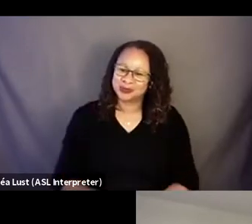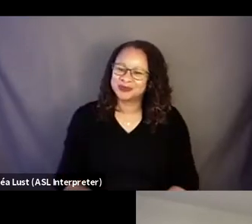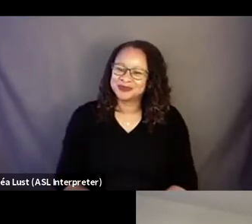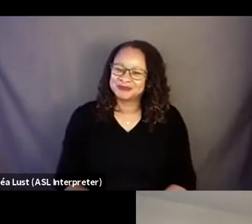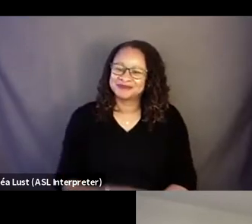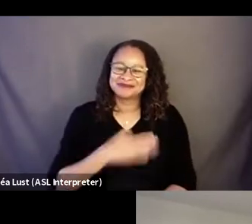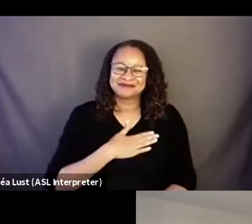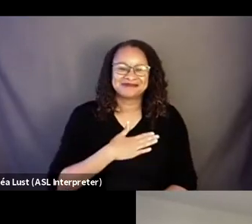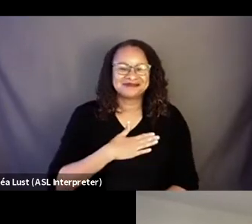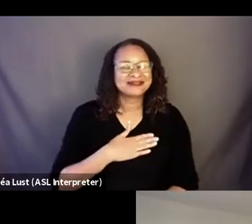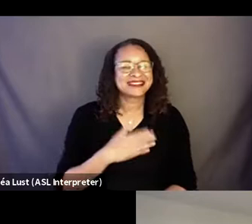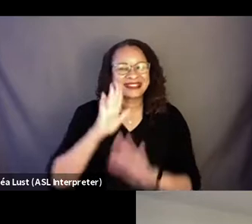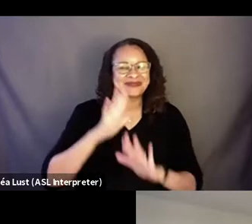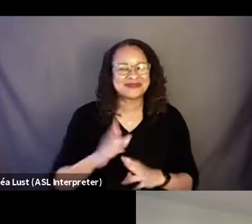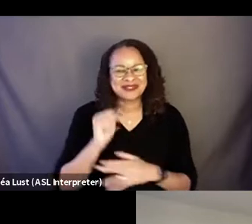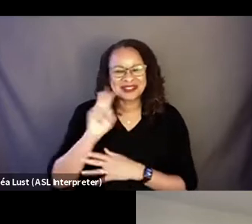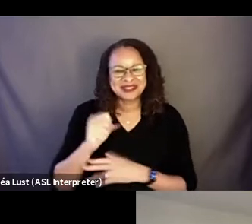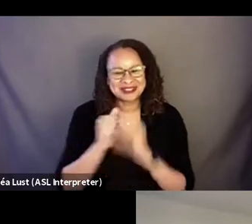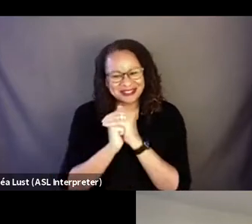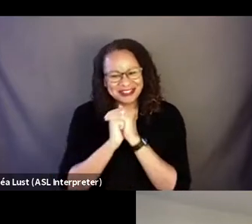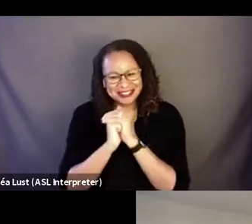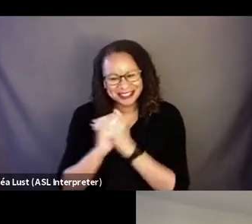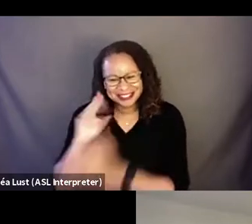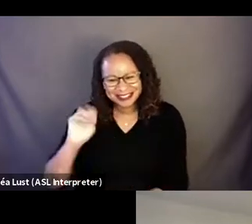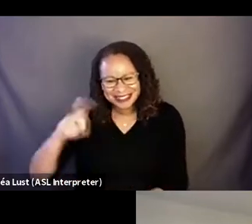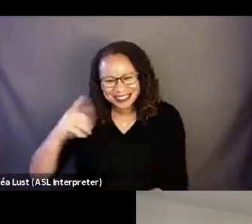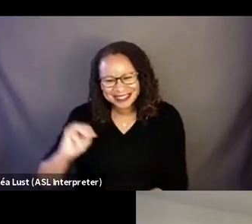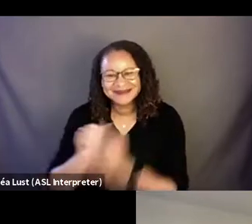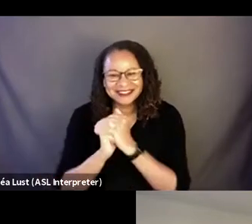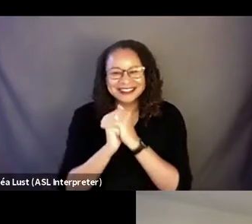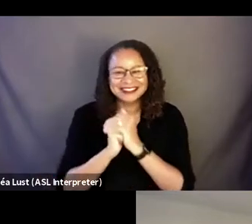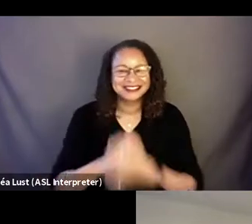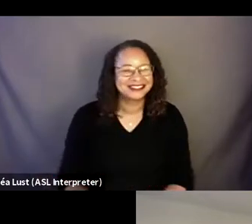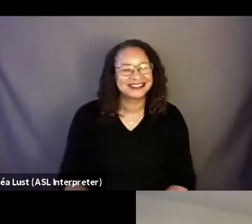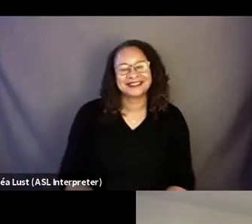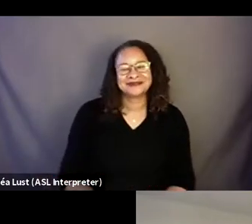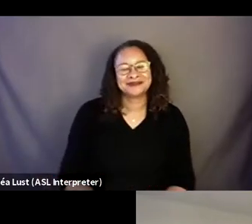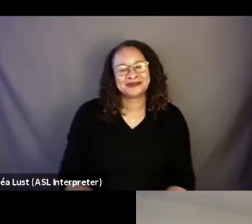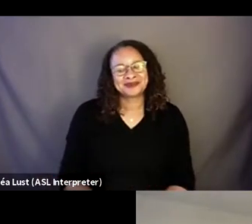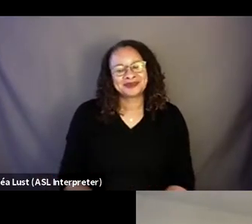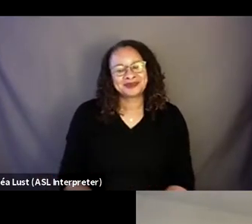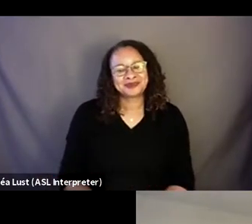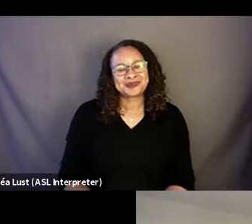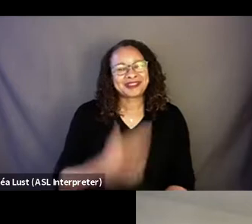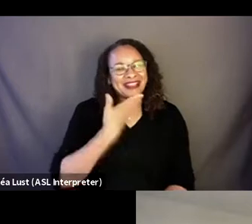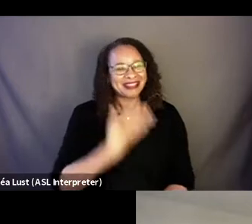That's such wonderful news. Congratulations, Maxim. Thank you. Thank you, thank you.